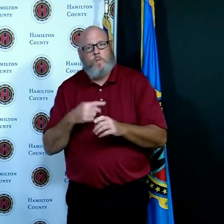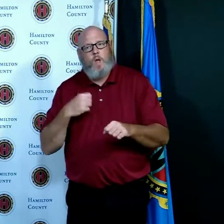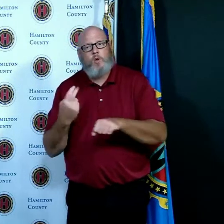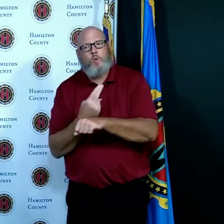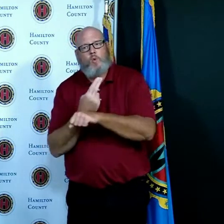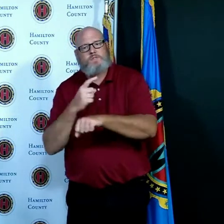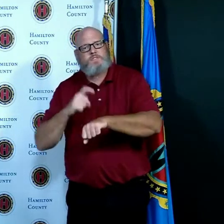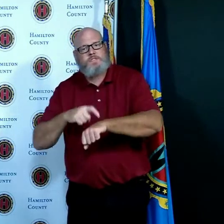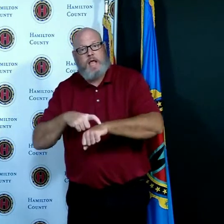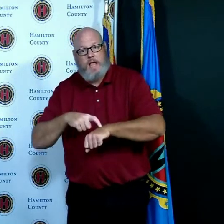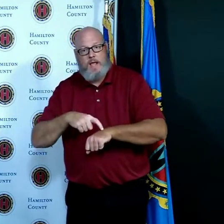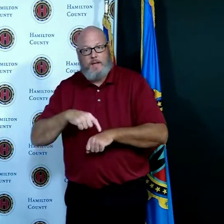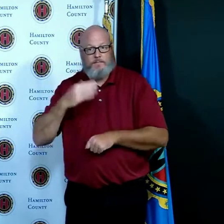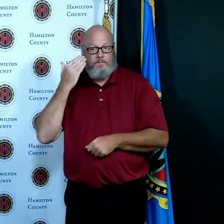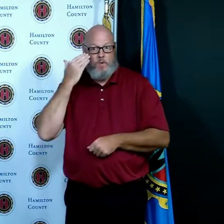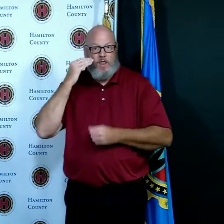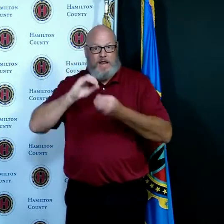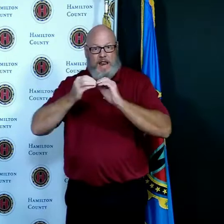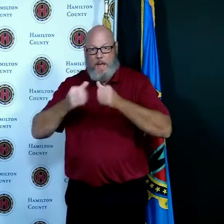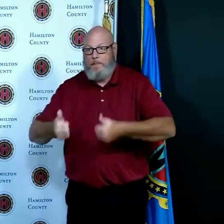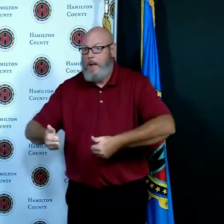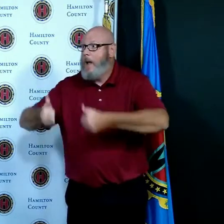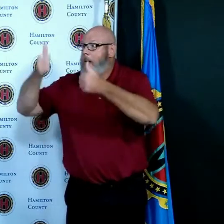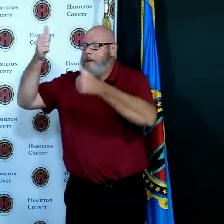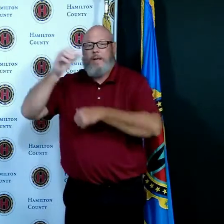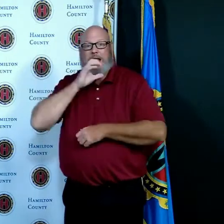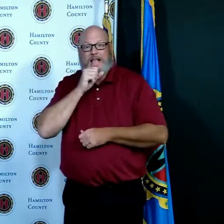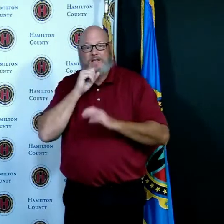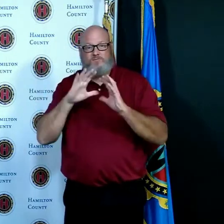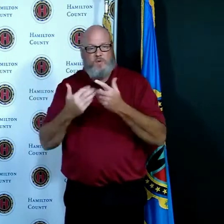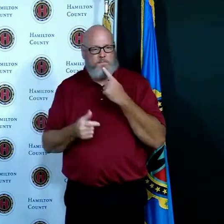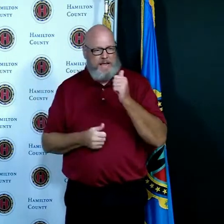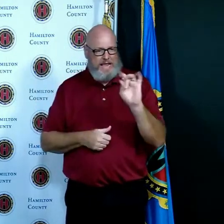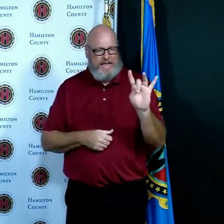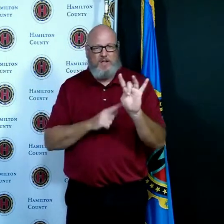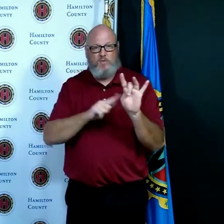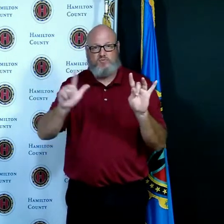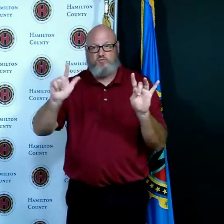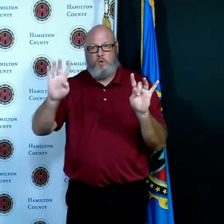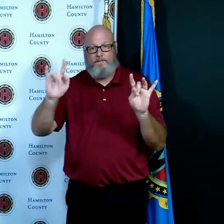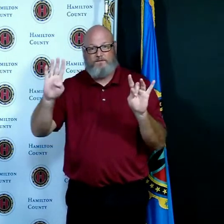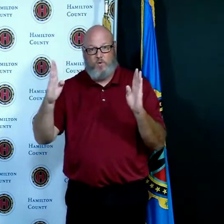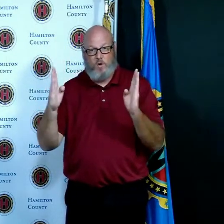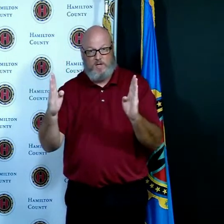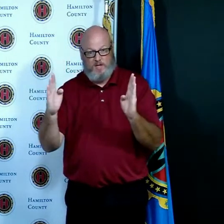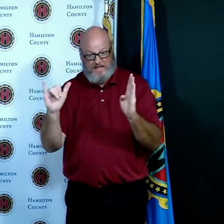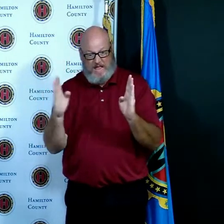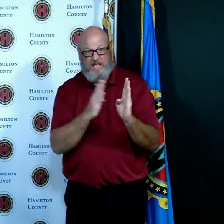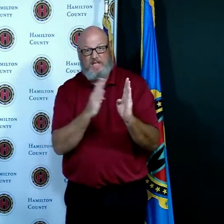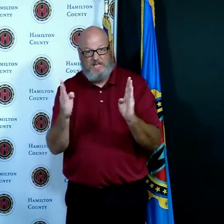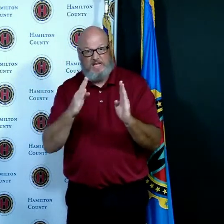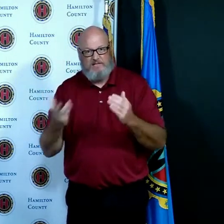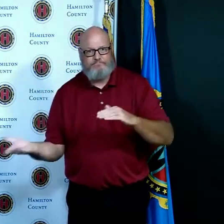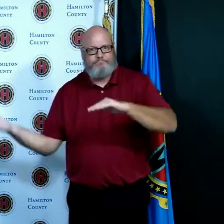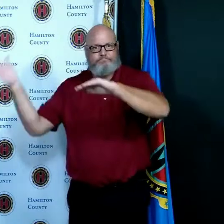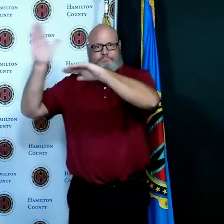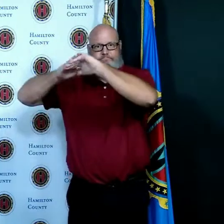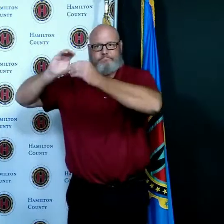talked about the 18 to 24 year olds contributing significantly to the case increase in fact at one point we saw positivity